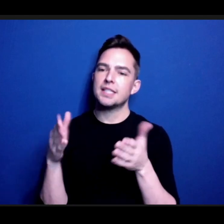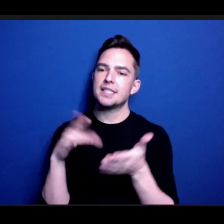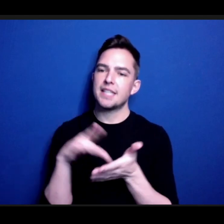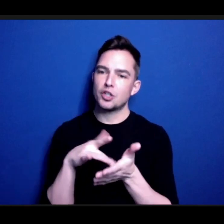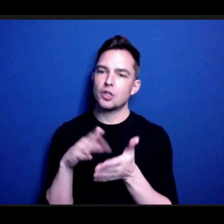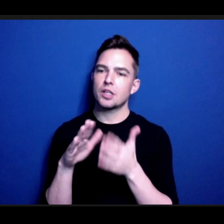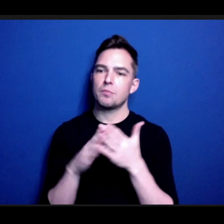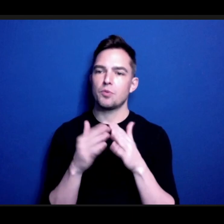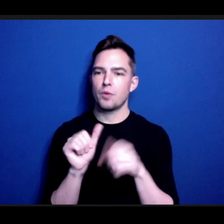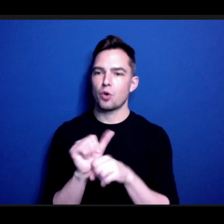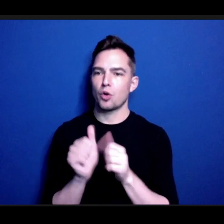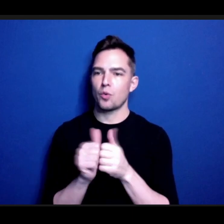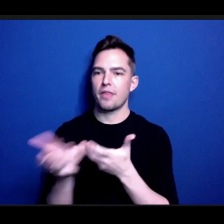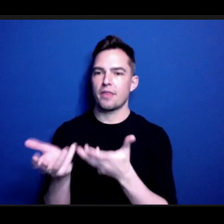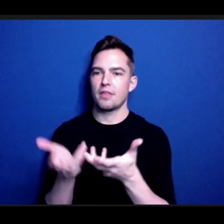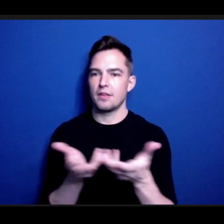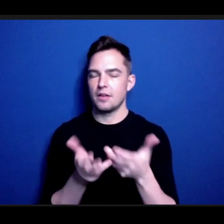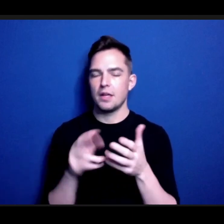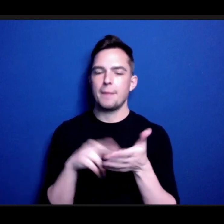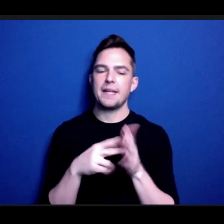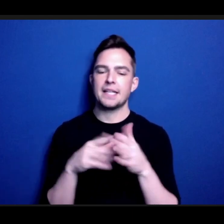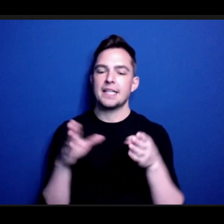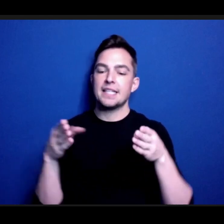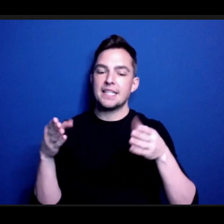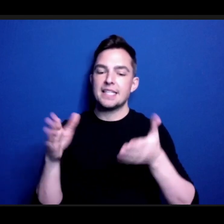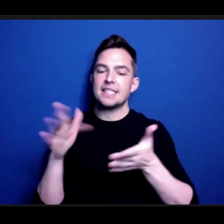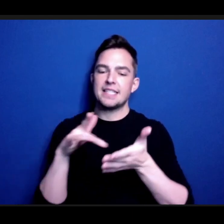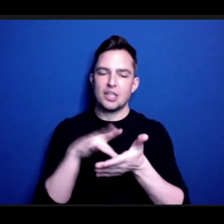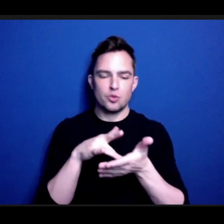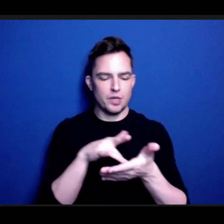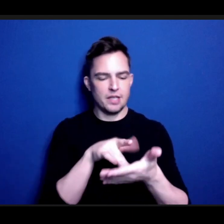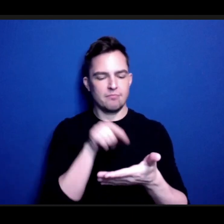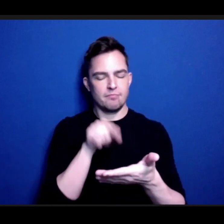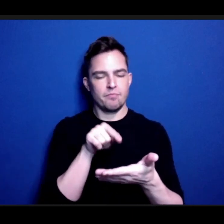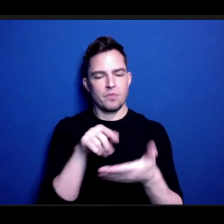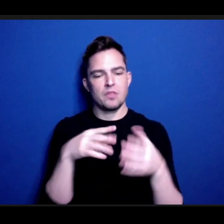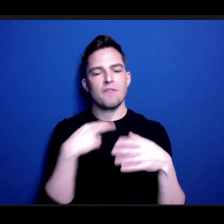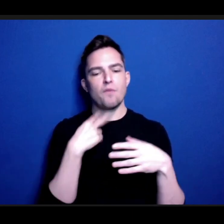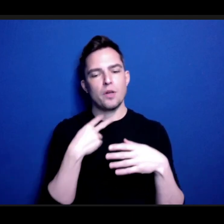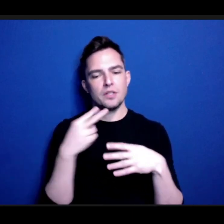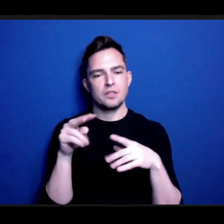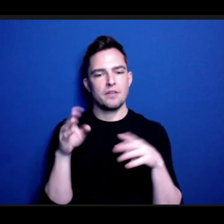centring the perspectives and the voices of community in research, and what communities